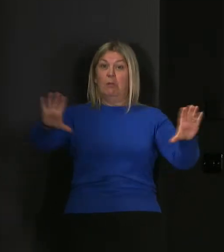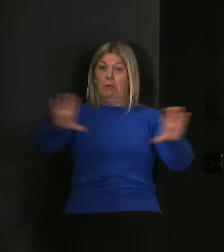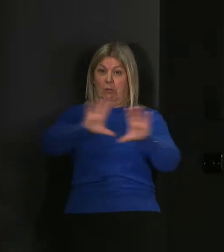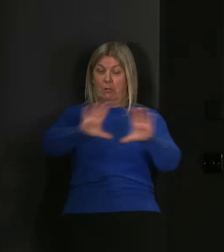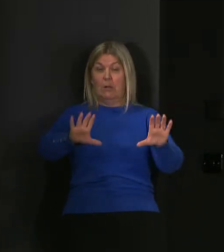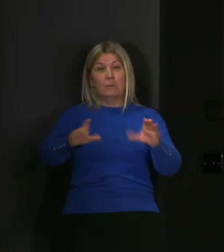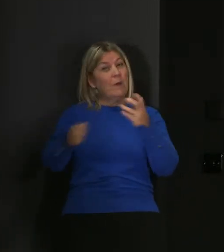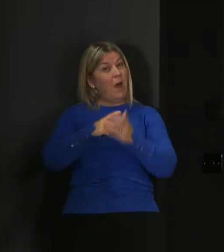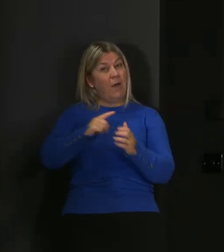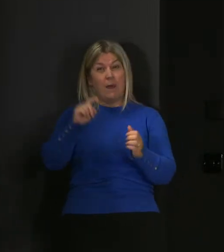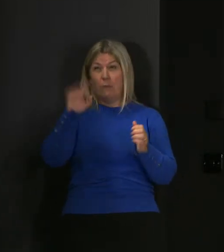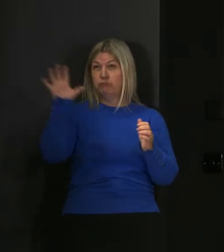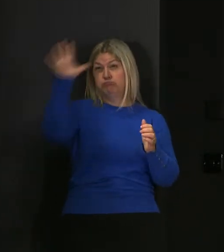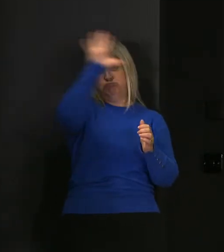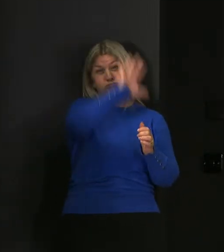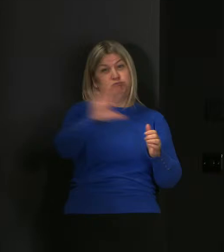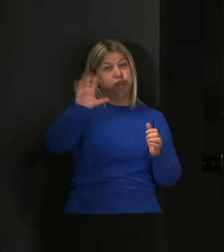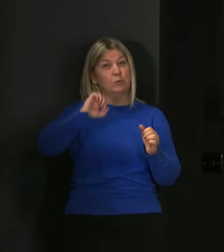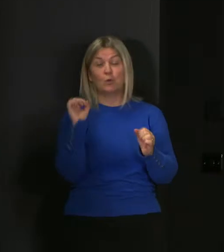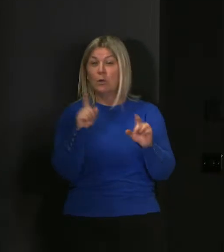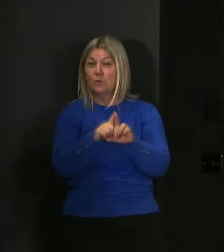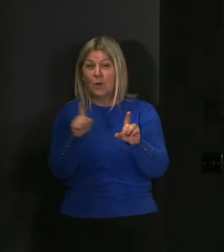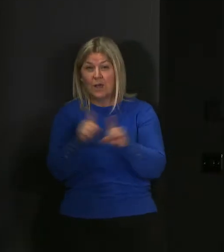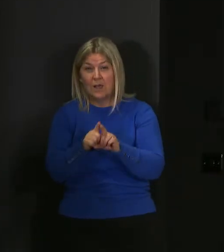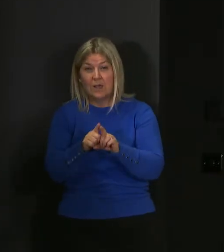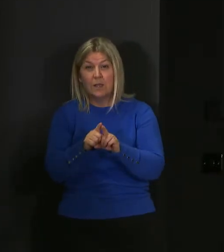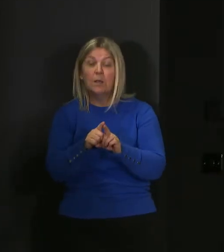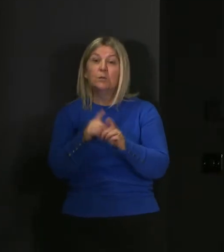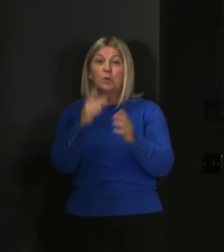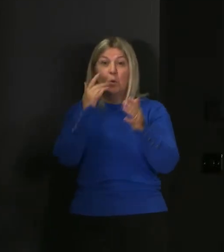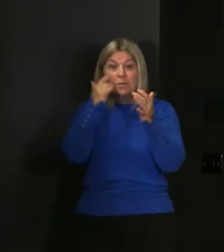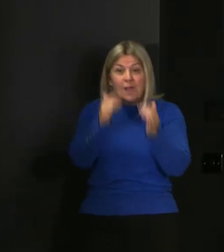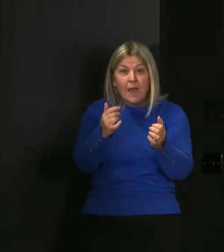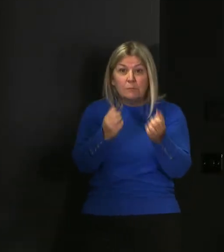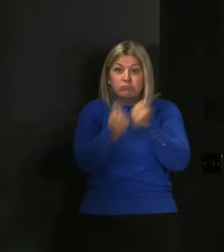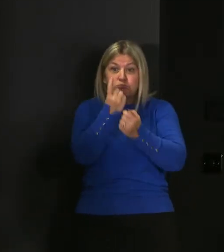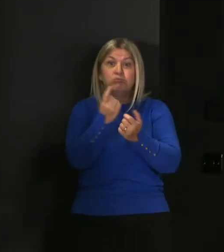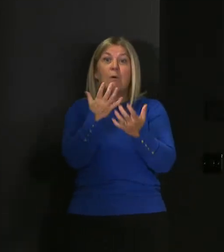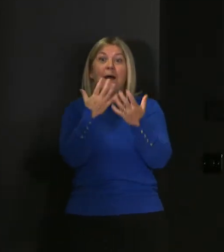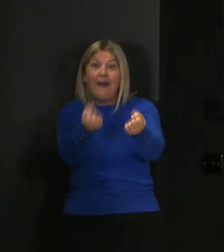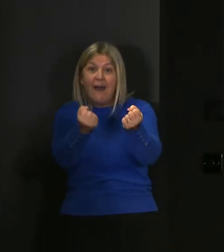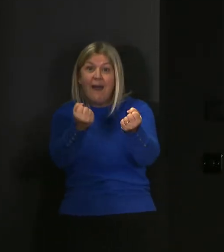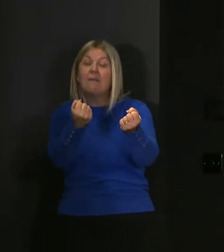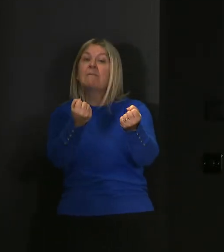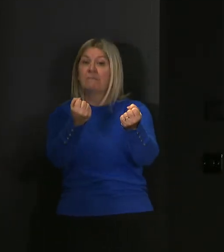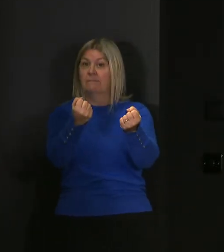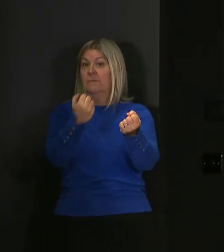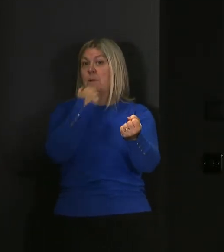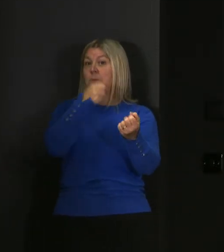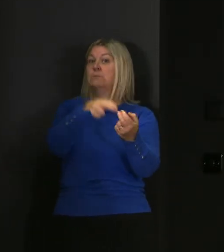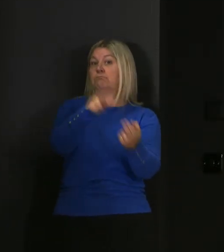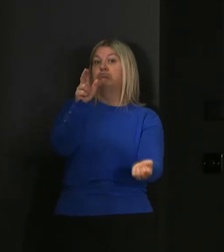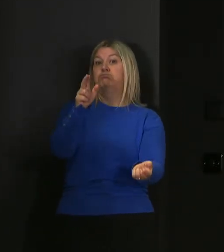the test positivity rate has begun to increase in those areas. And the test positivity data today